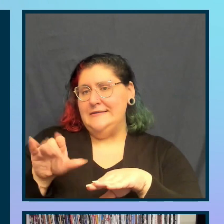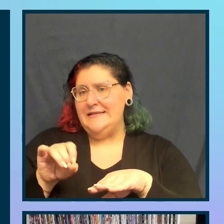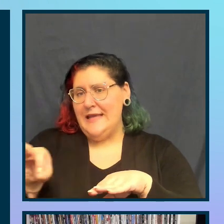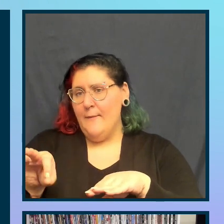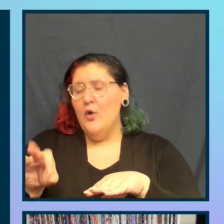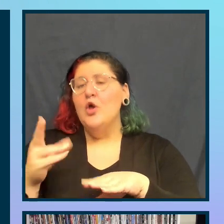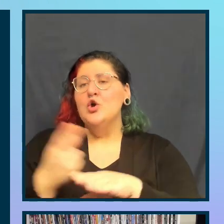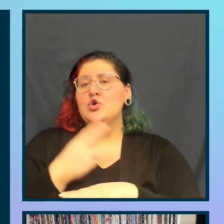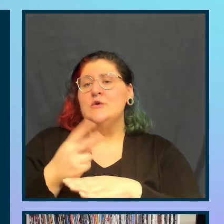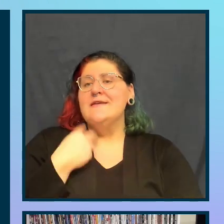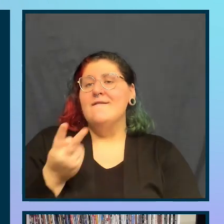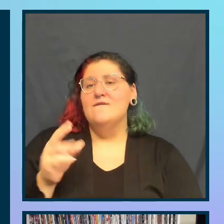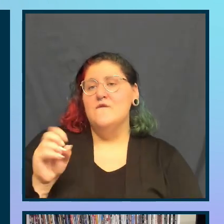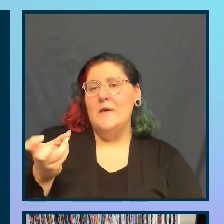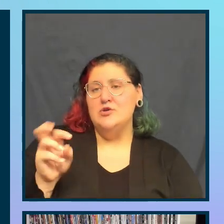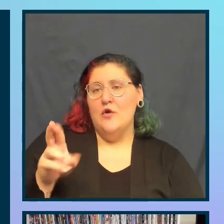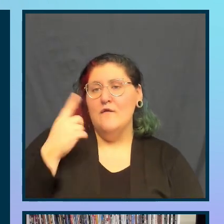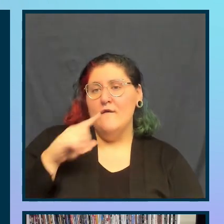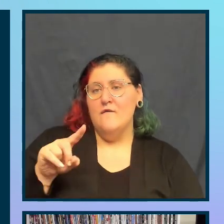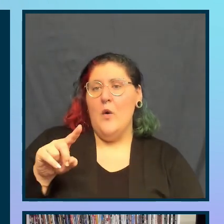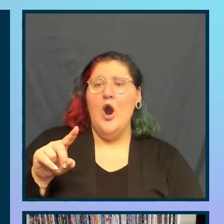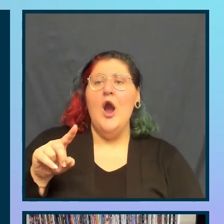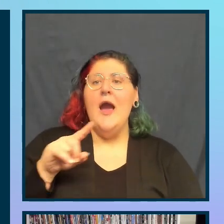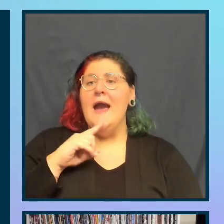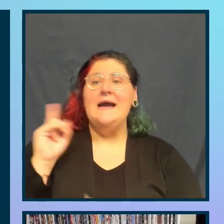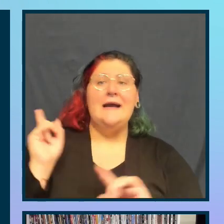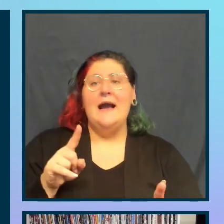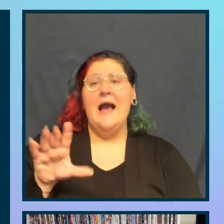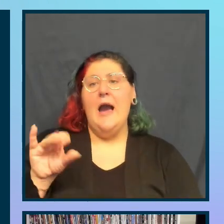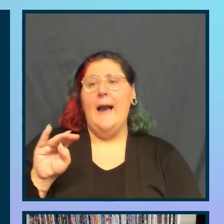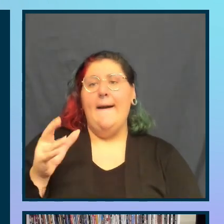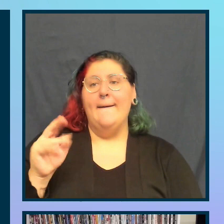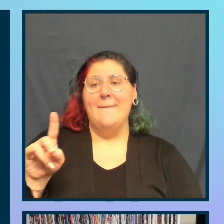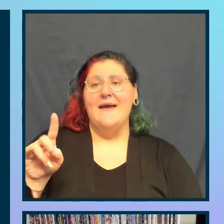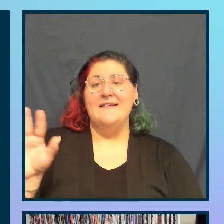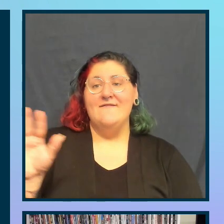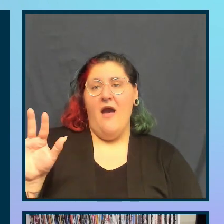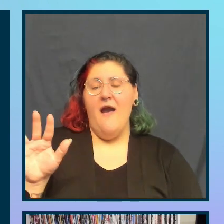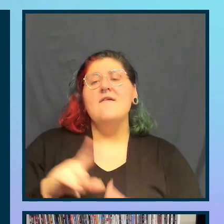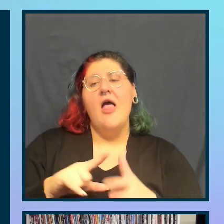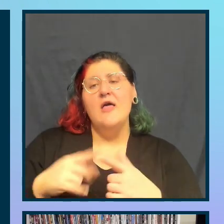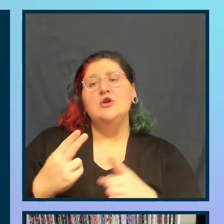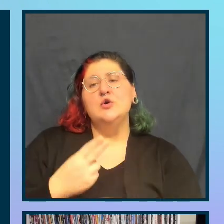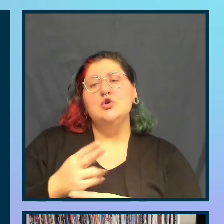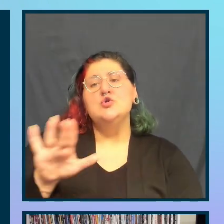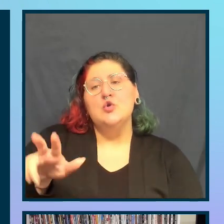From here, you'll be able to use the virtual cursor to move between items on the screen. And to move the virtual cursor,